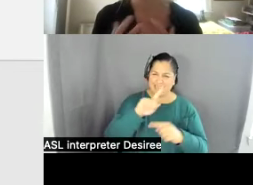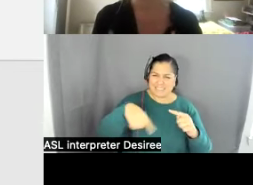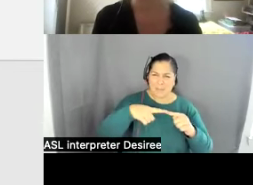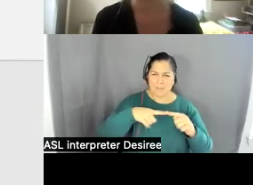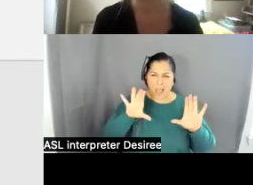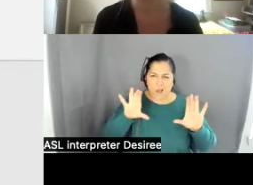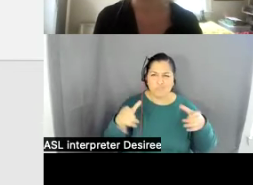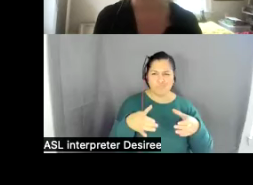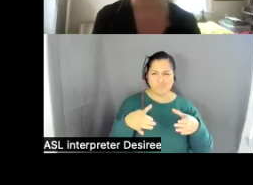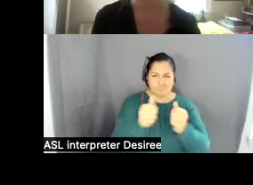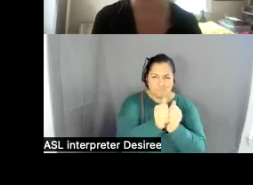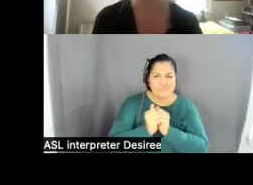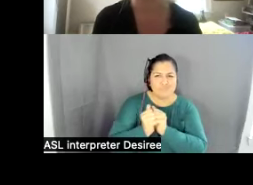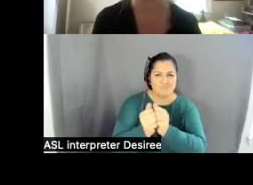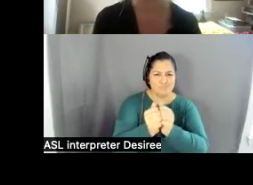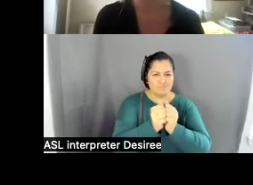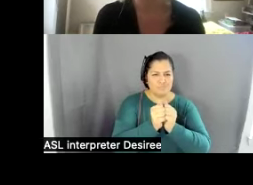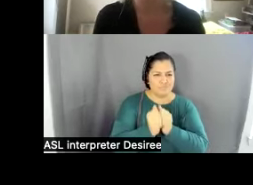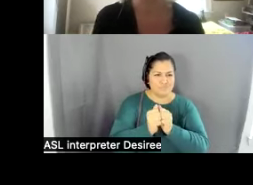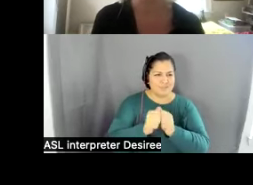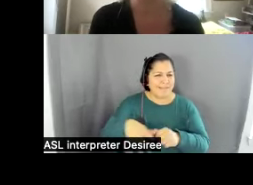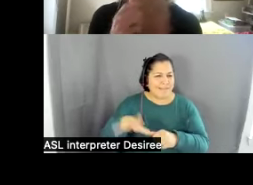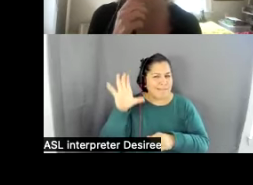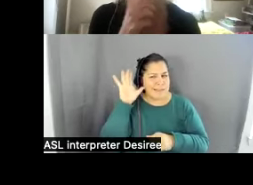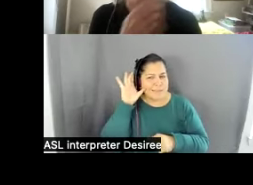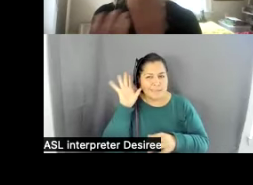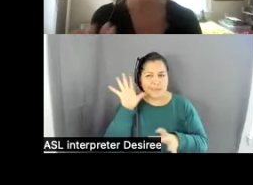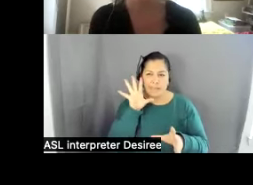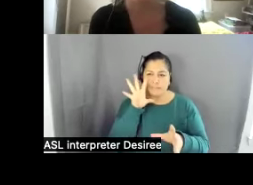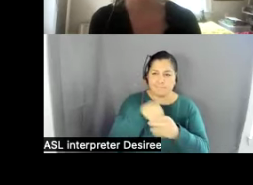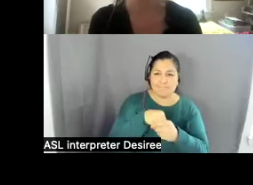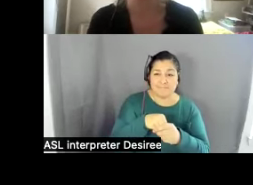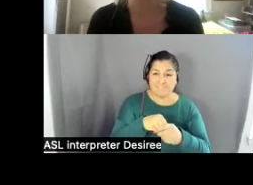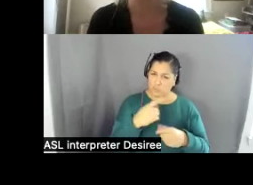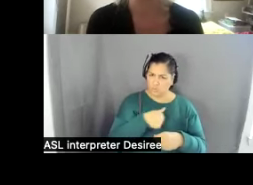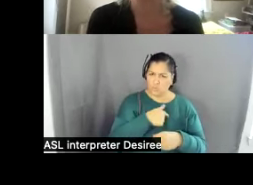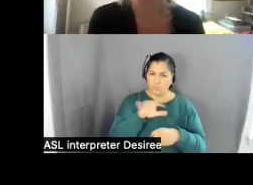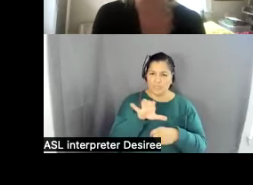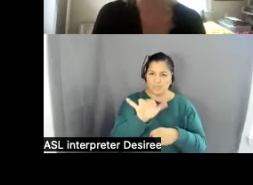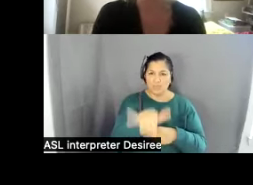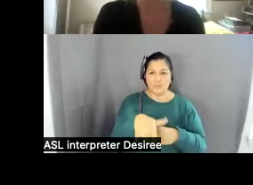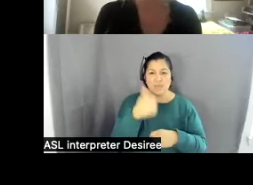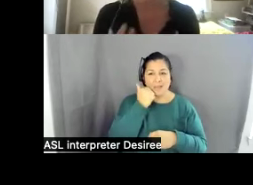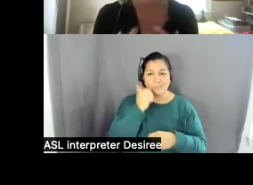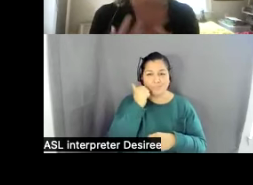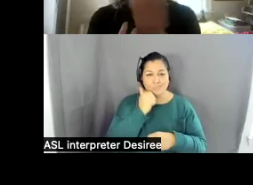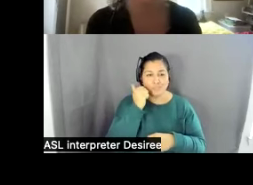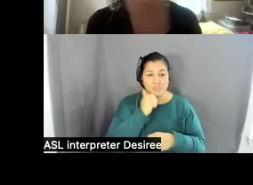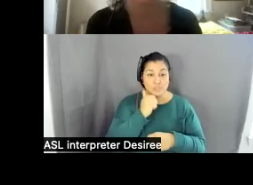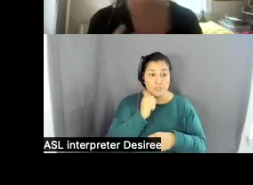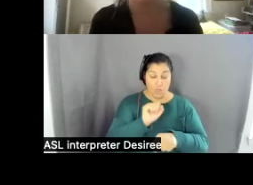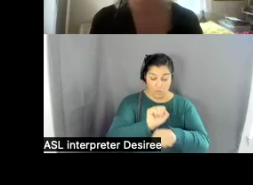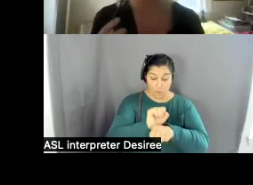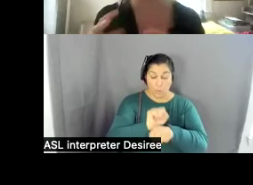listening and engaging. And this is something that we do on the daily. The work is I think community work is really